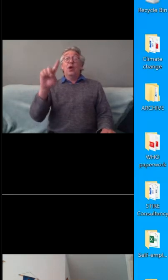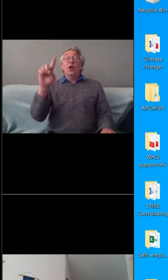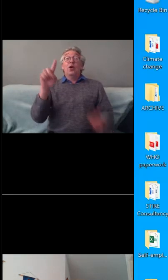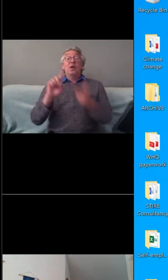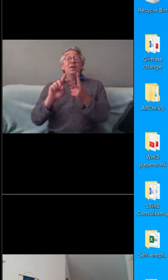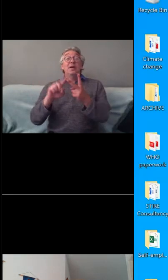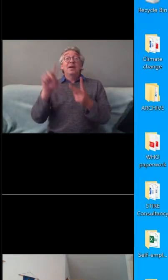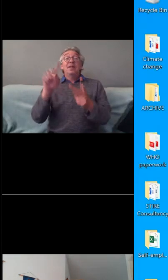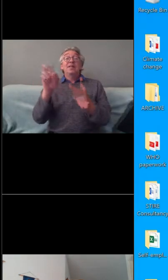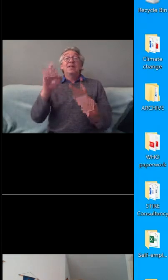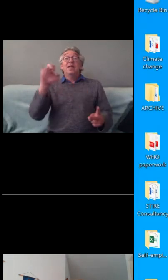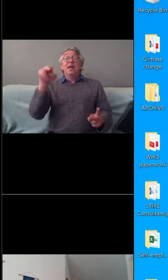So Maria, go ahead.